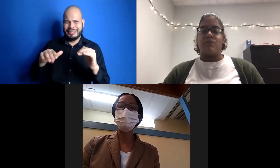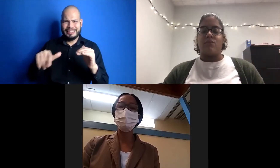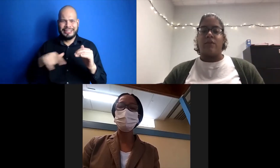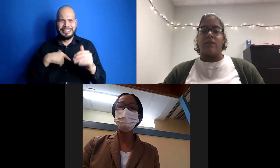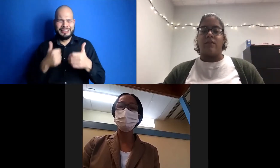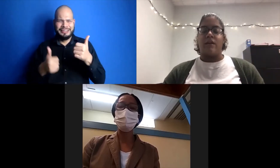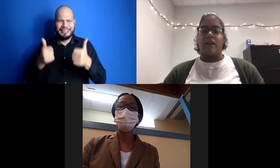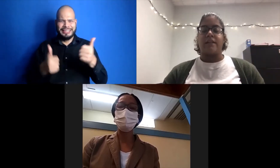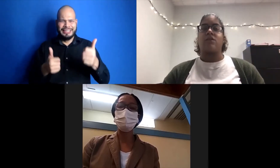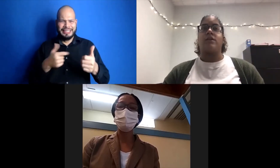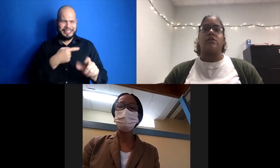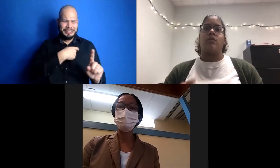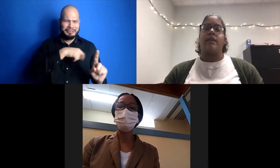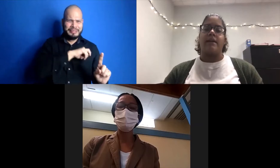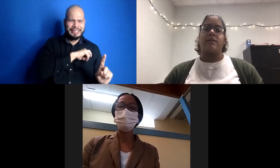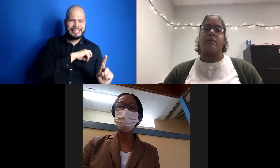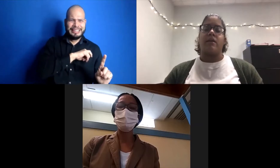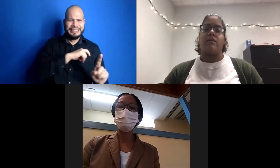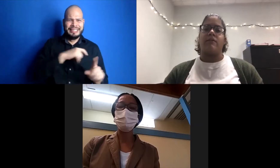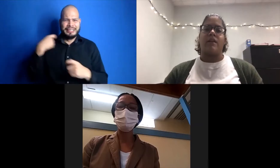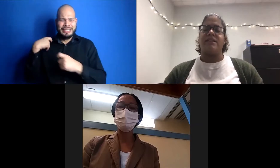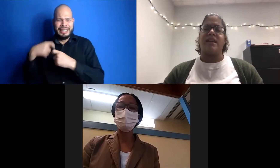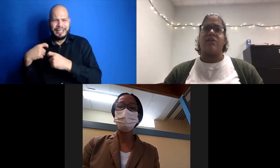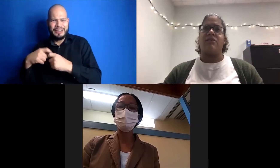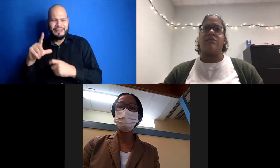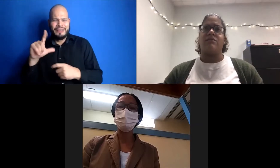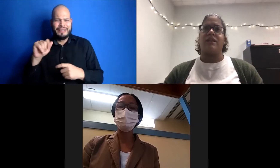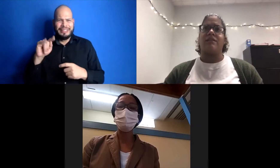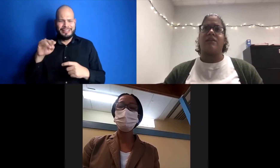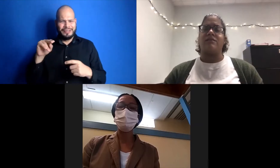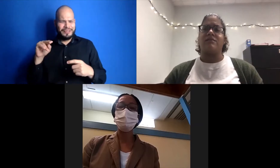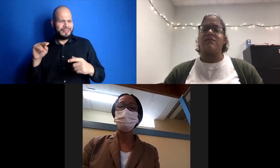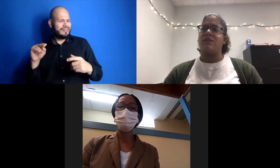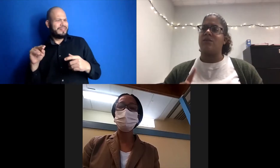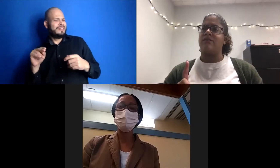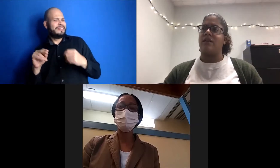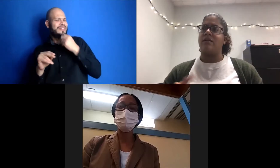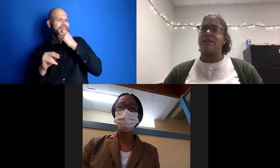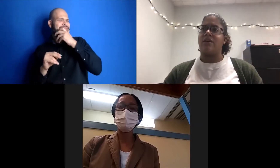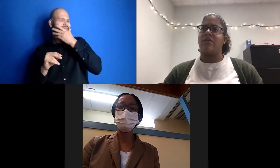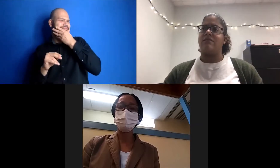when the last question when they ask about the volunteer like wait voluntary no